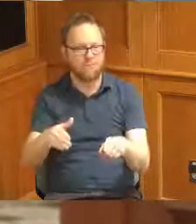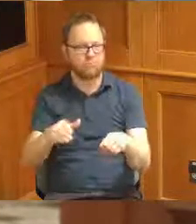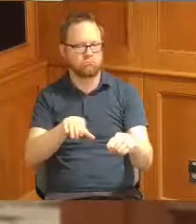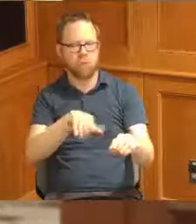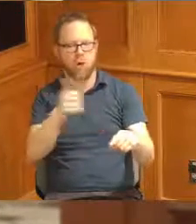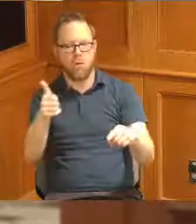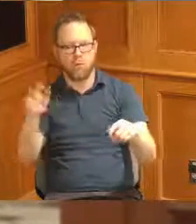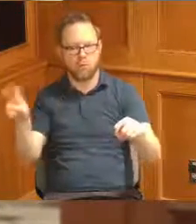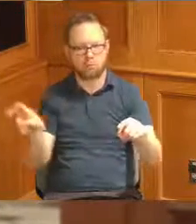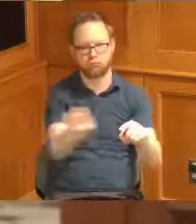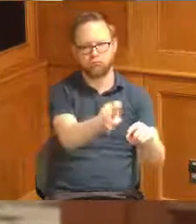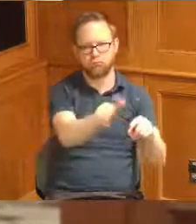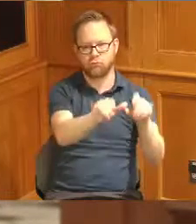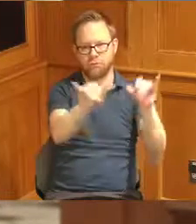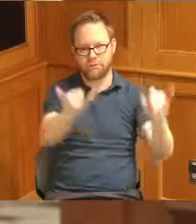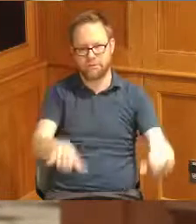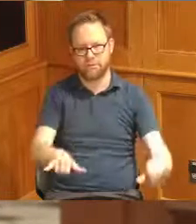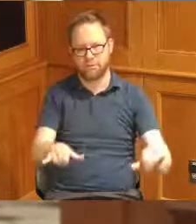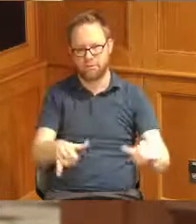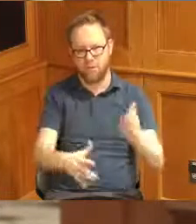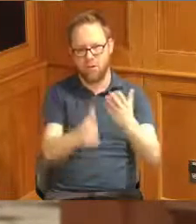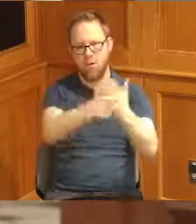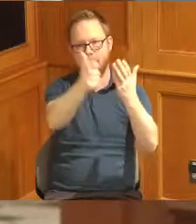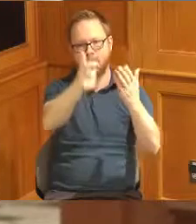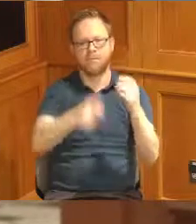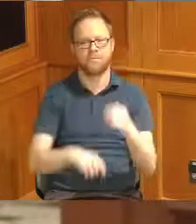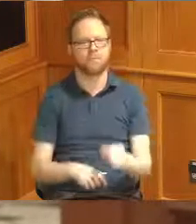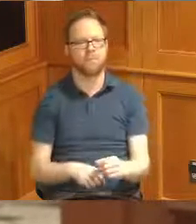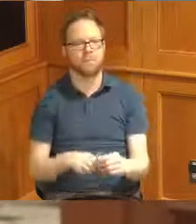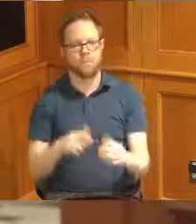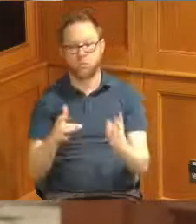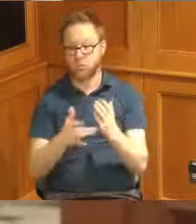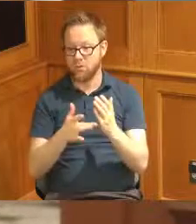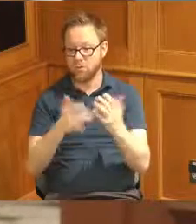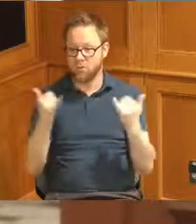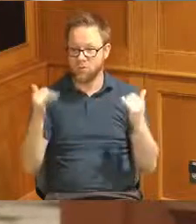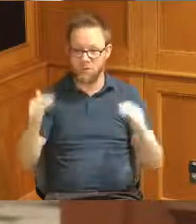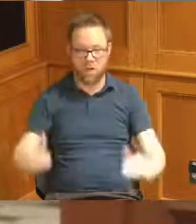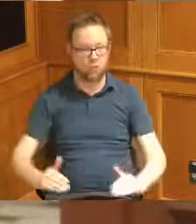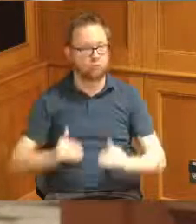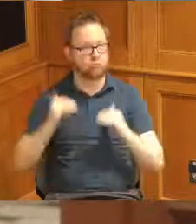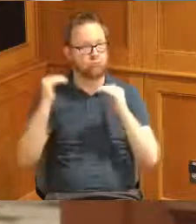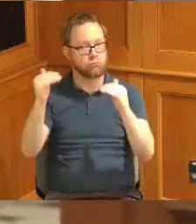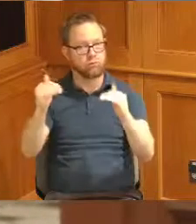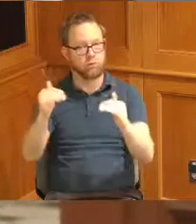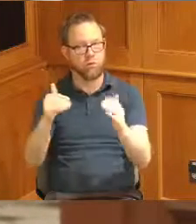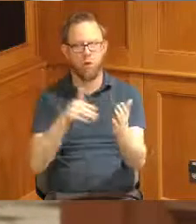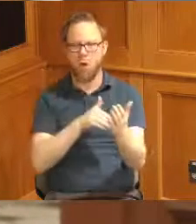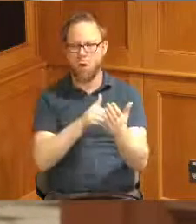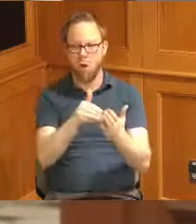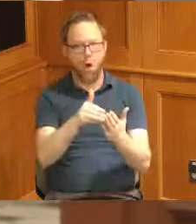in our business the the advancements of Technology are such that most often we don't require any type